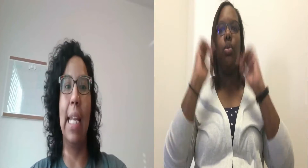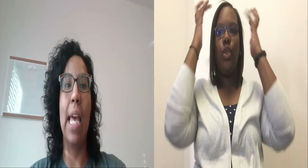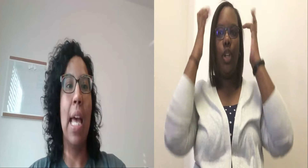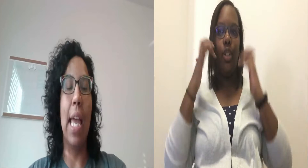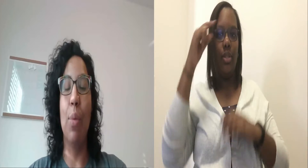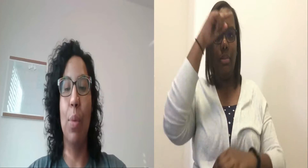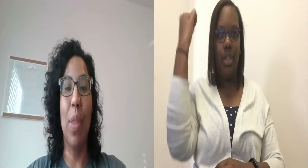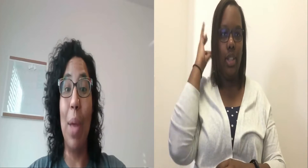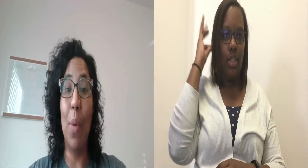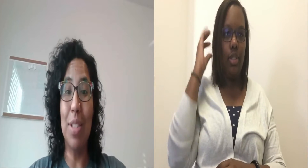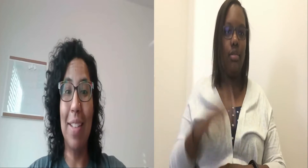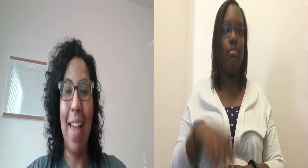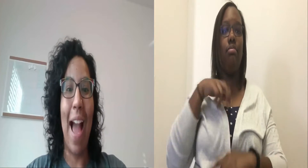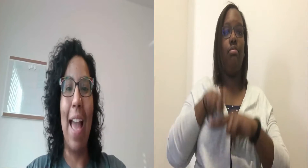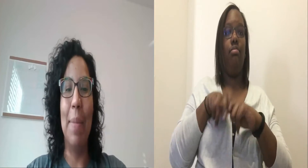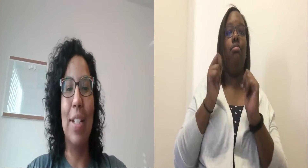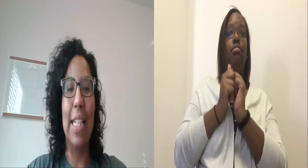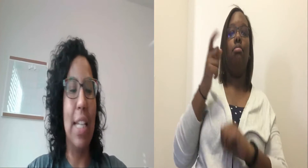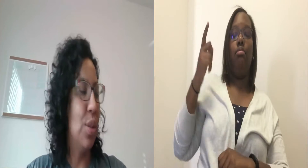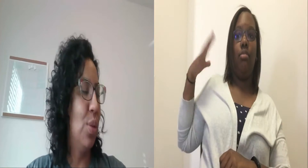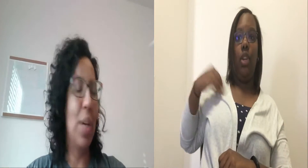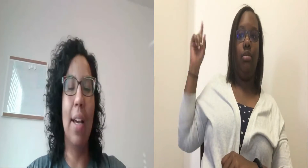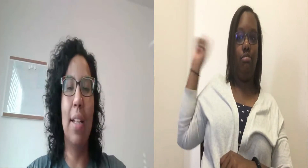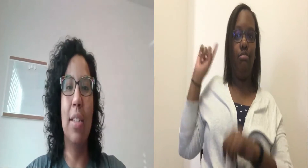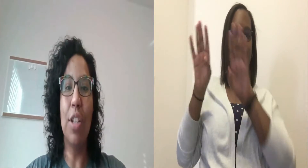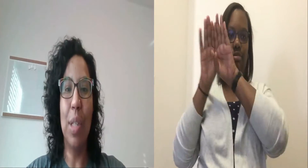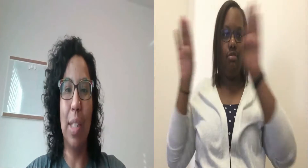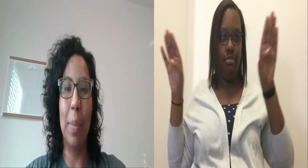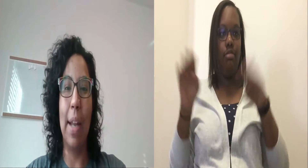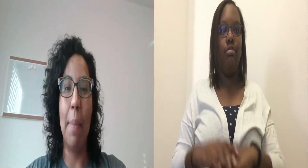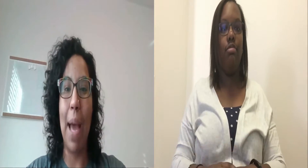and I'm sitting in a room with white walls I am here today to talk to you a little bit about how to use data in your nonprofit